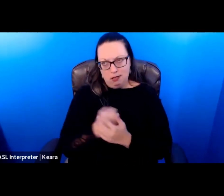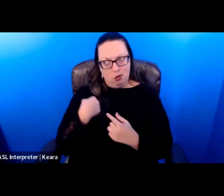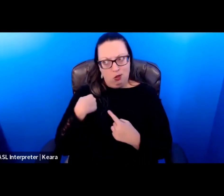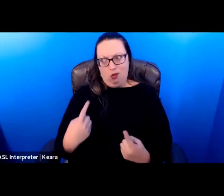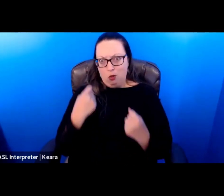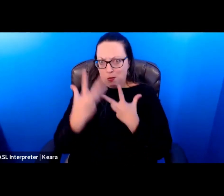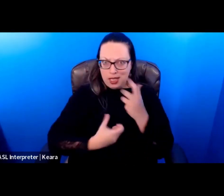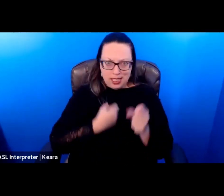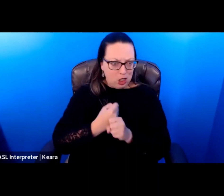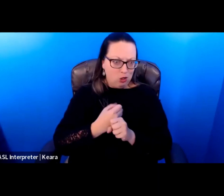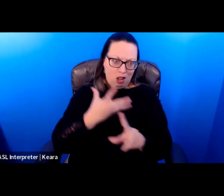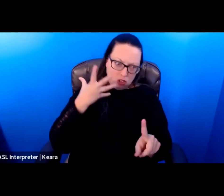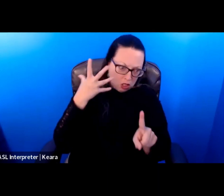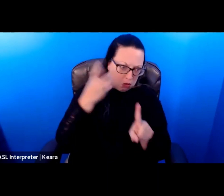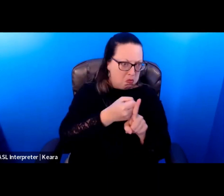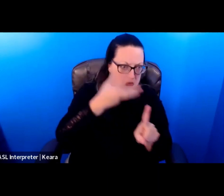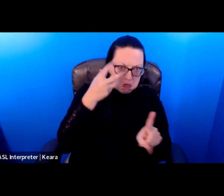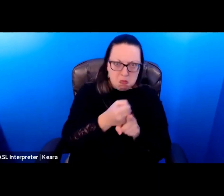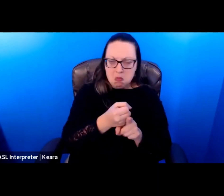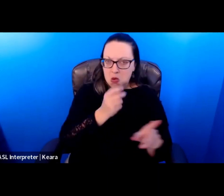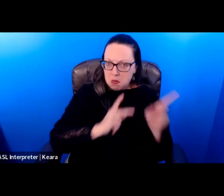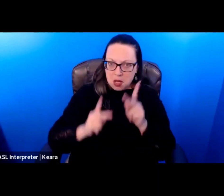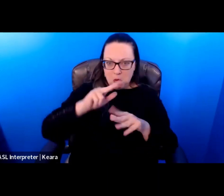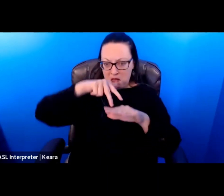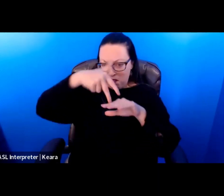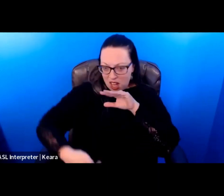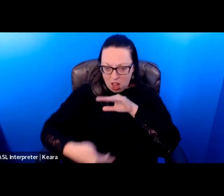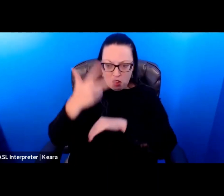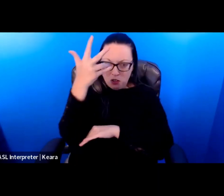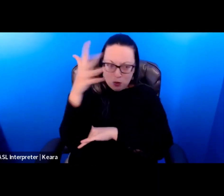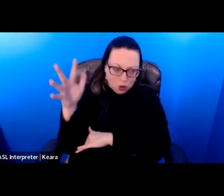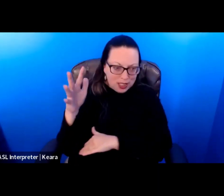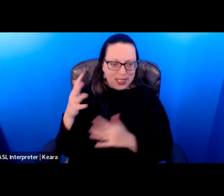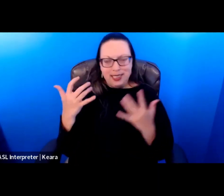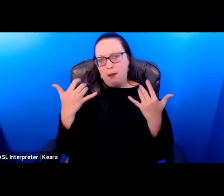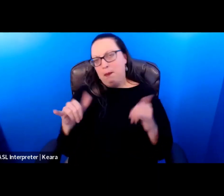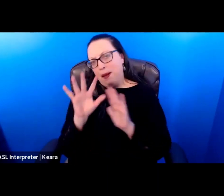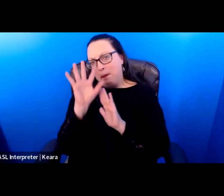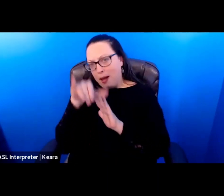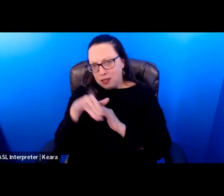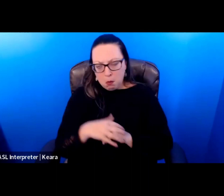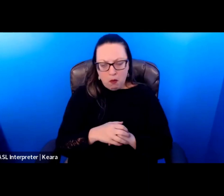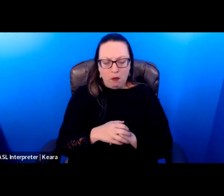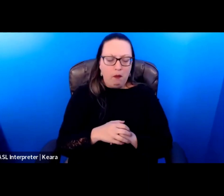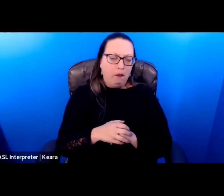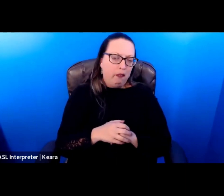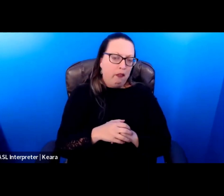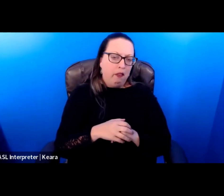trees, we boxed we play basketball fell out of you know, fell off a garage is trying to